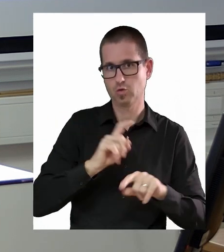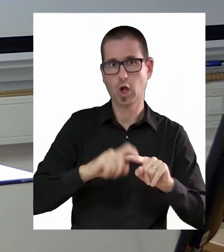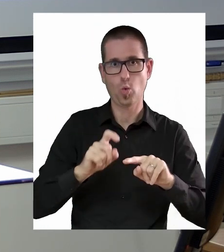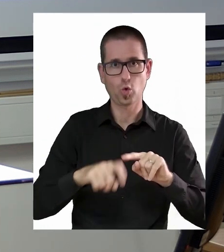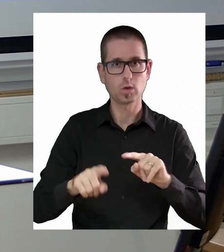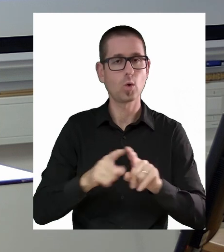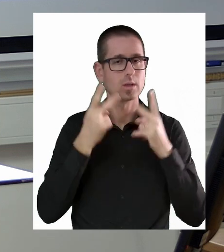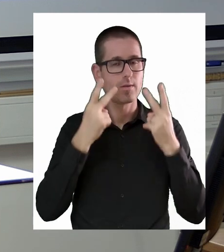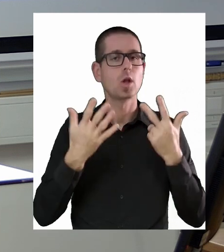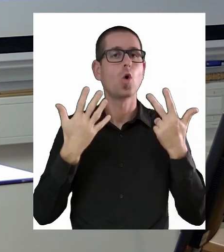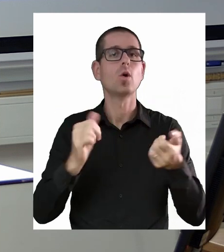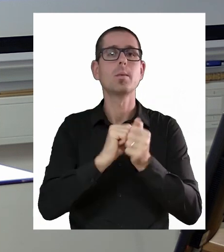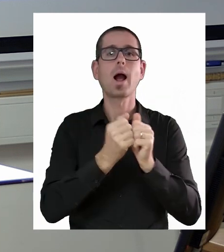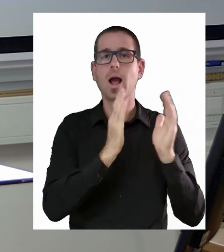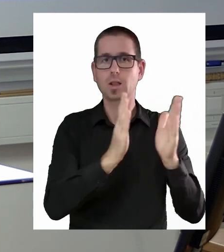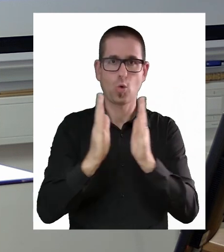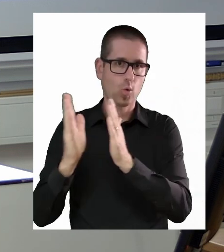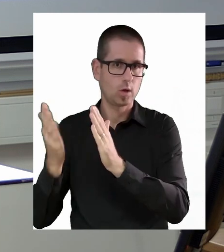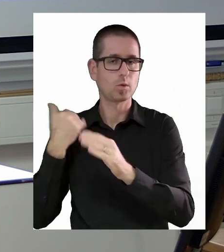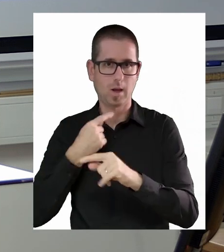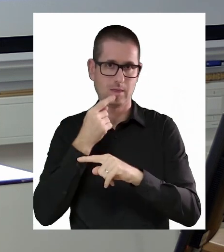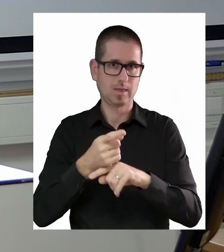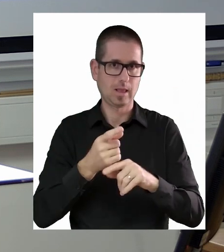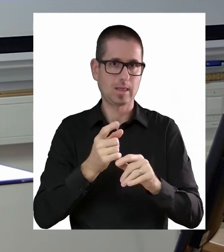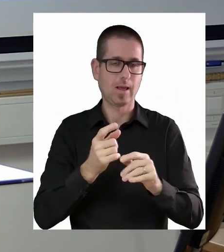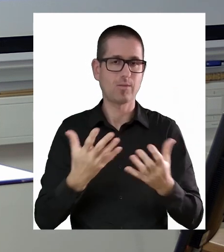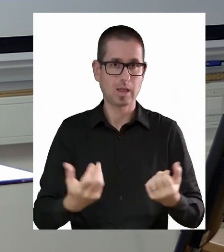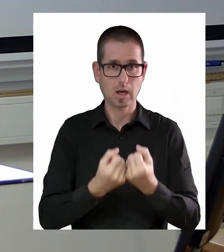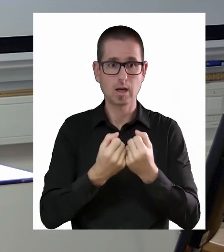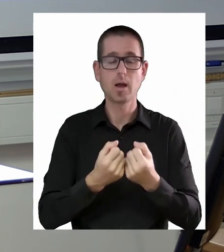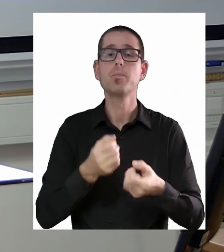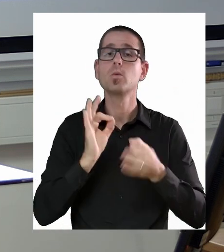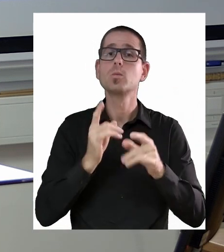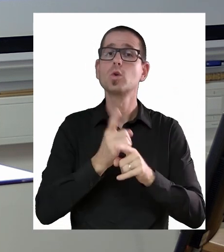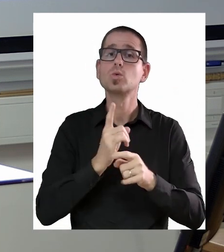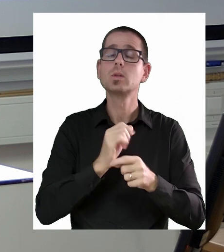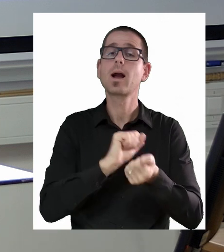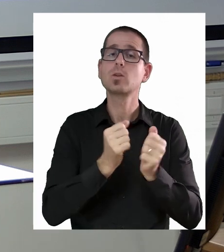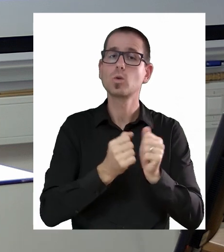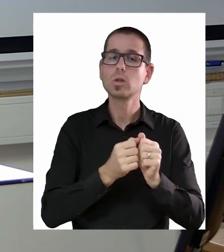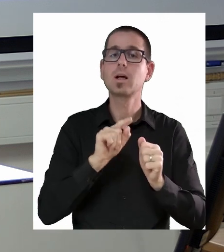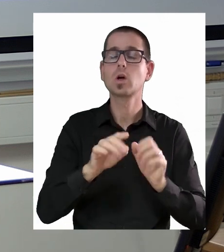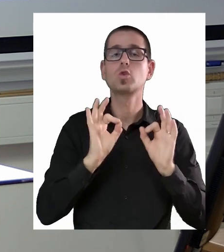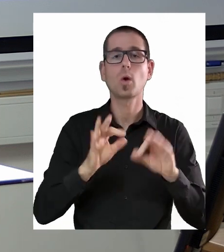eight categories were defined. We also tried to categorise those good practise in one or more of